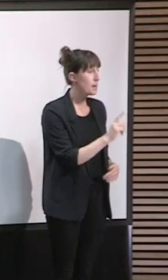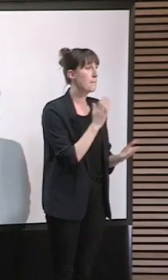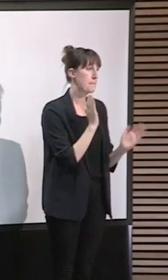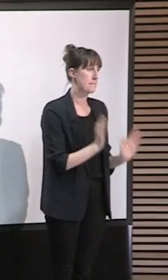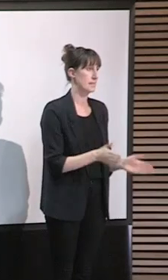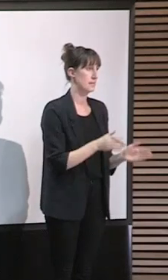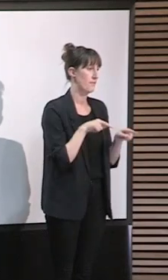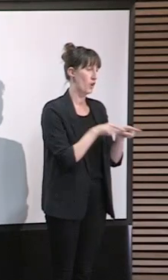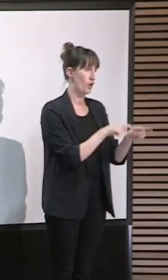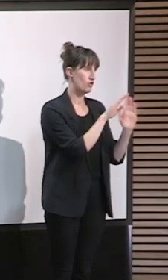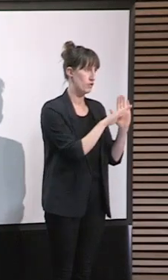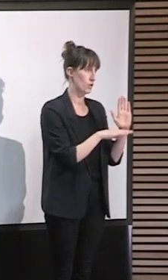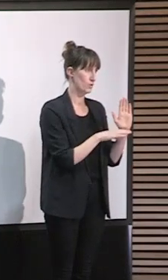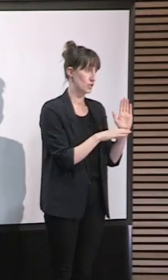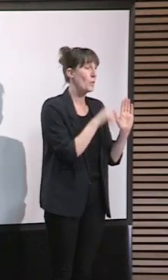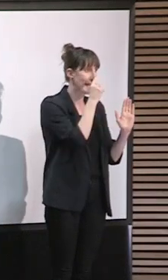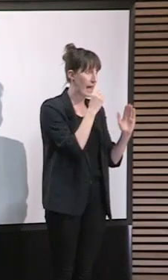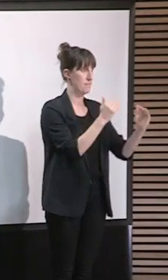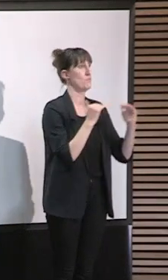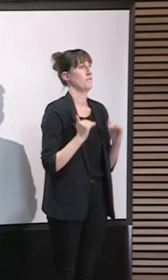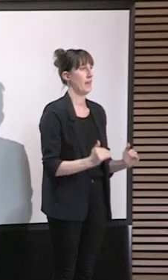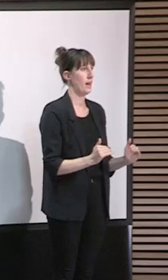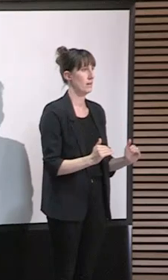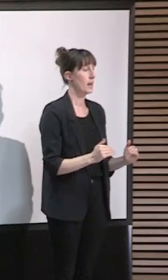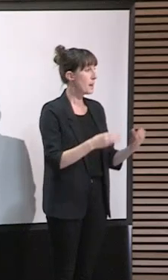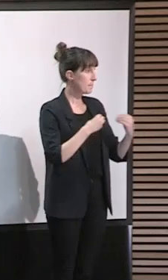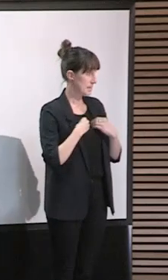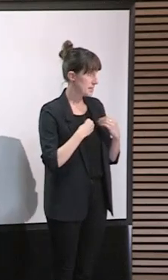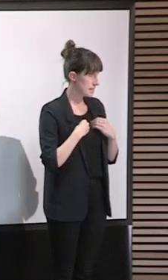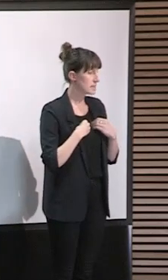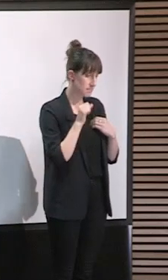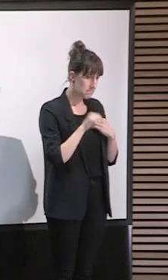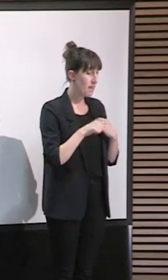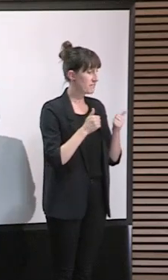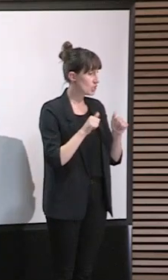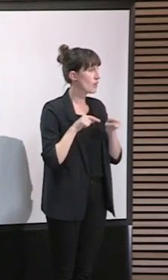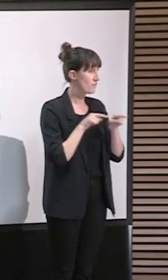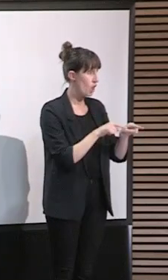the best way for us to ensure that. Businesses are relying